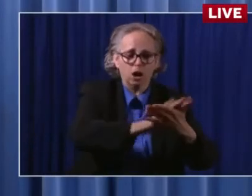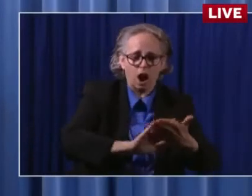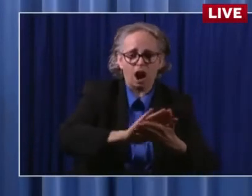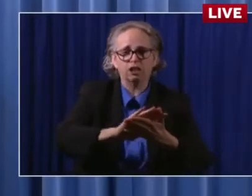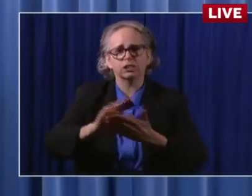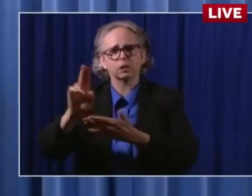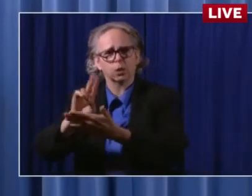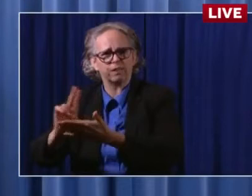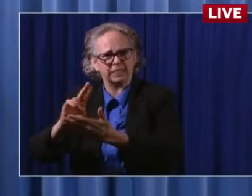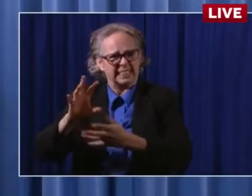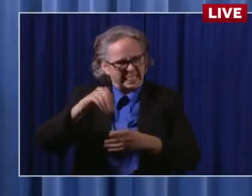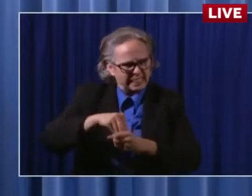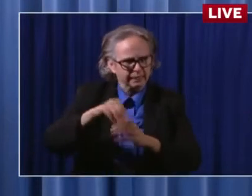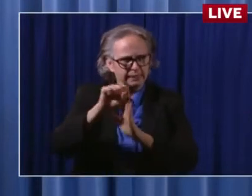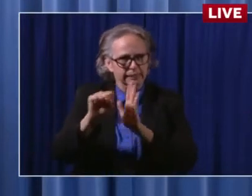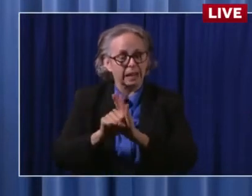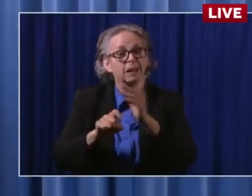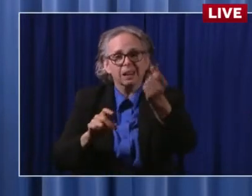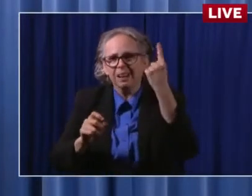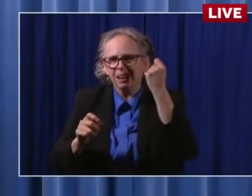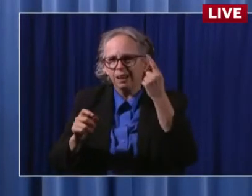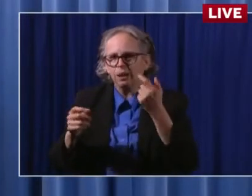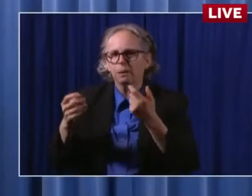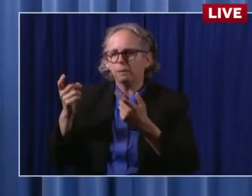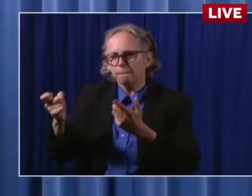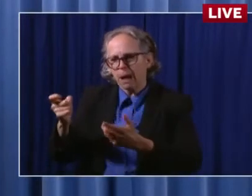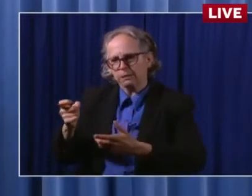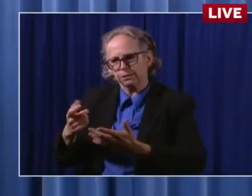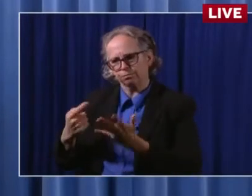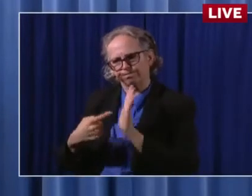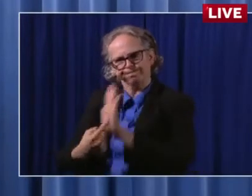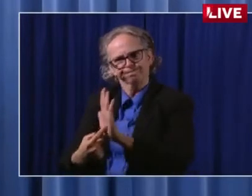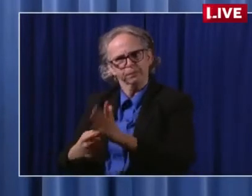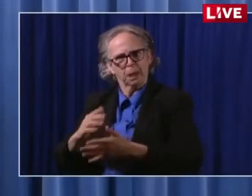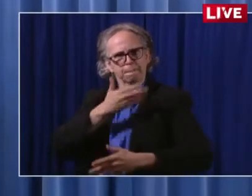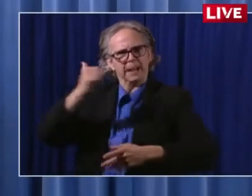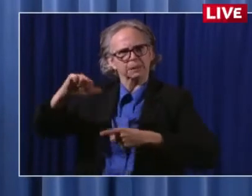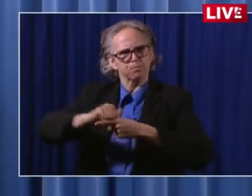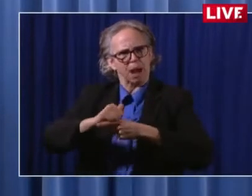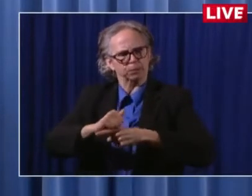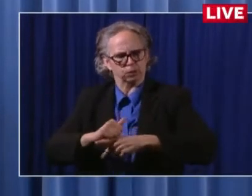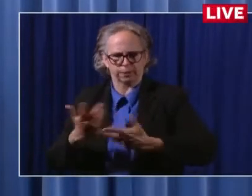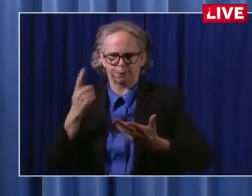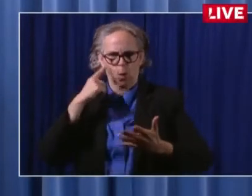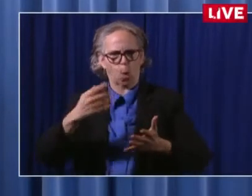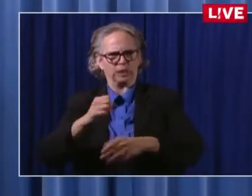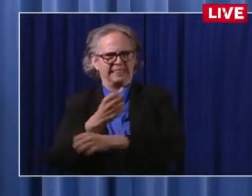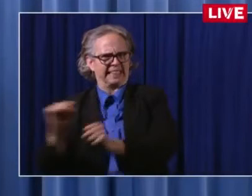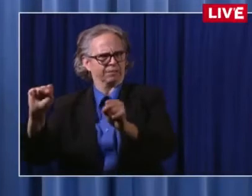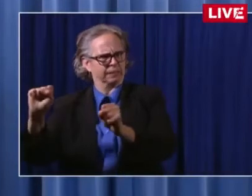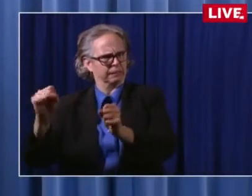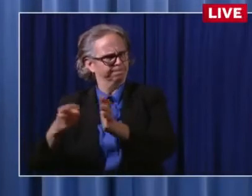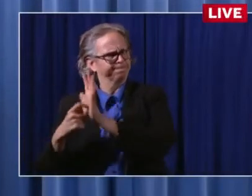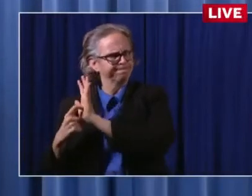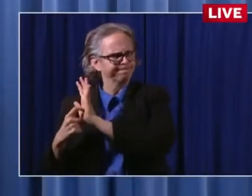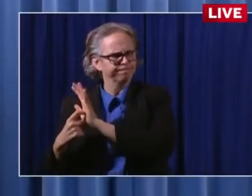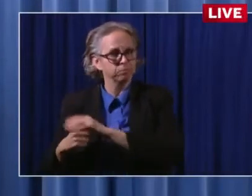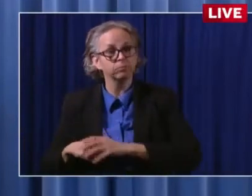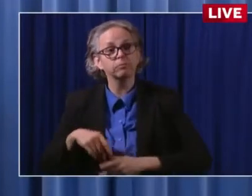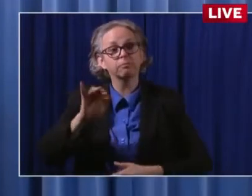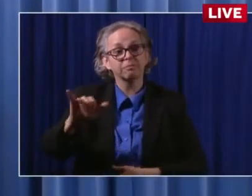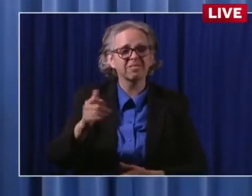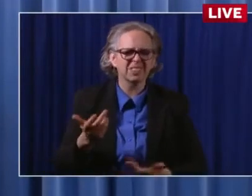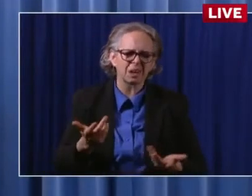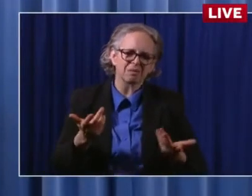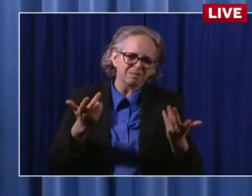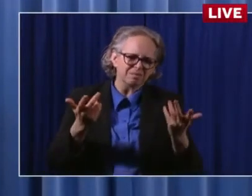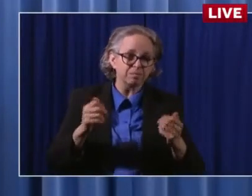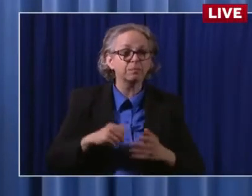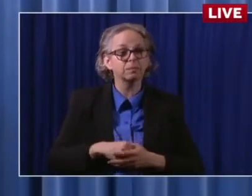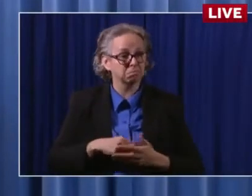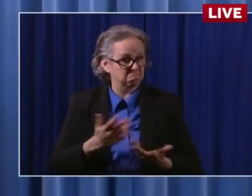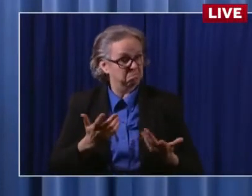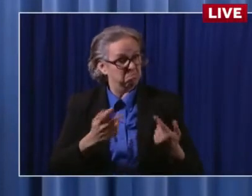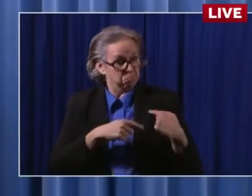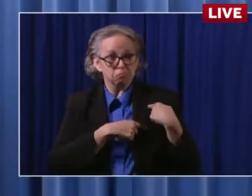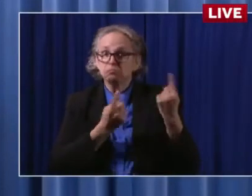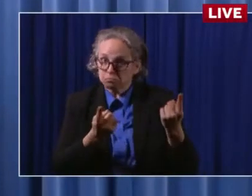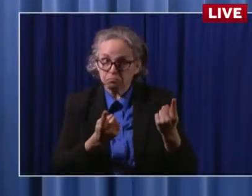IT INCLUDES MINIMUM OPERATING STANDARDS THAT SHOULD OCCUR AT ALL CAMPUSES ACROSS THE STATE, AS WELL AS BEST PRACTICES TO FURTHER ENHANCE THOSE STANDARDS.